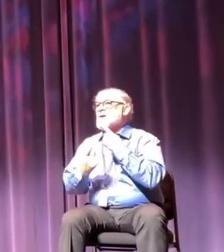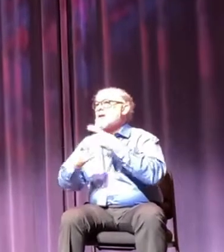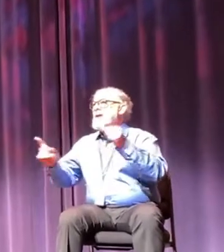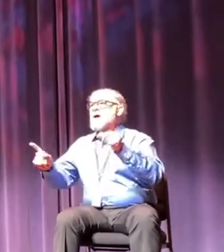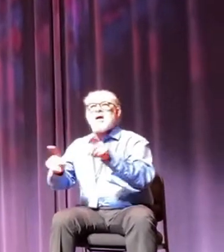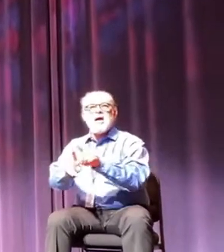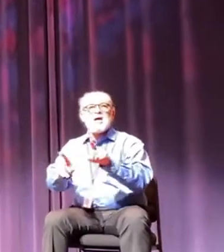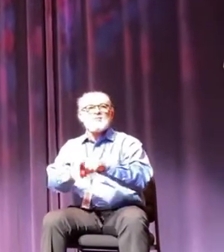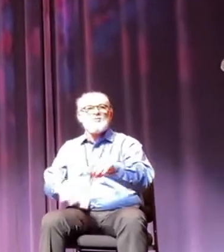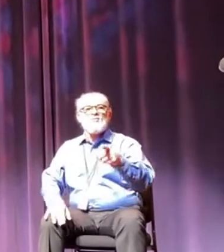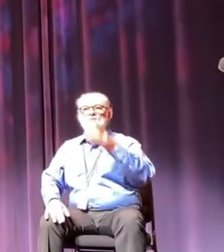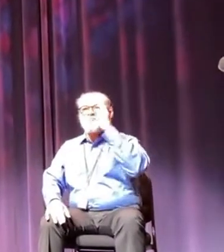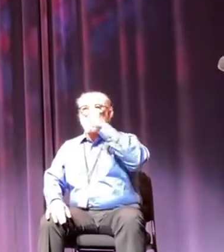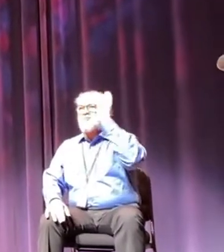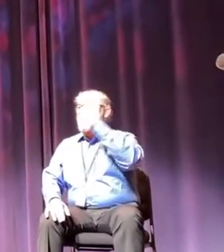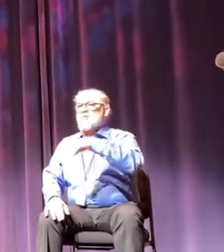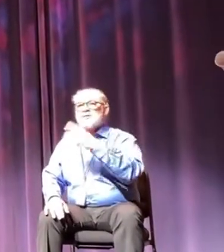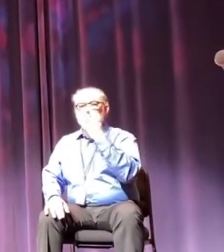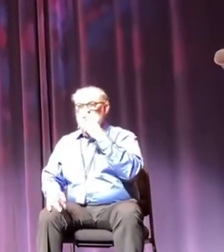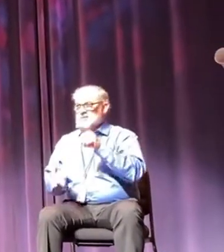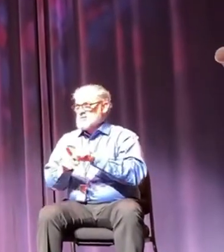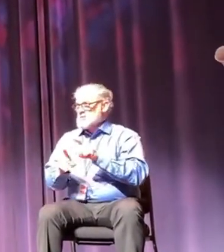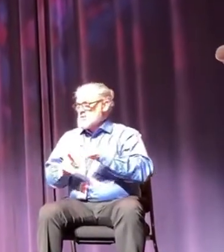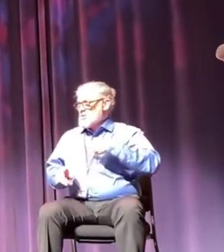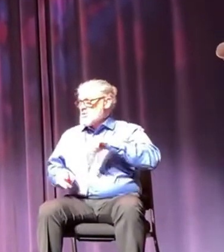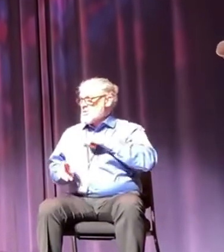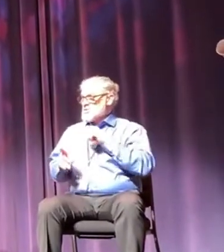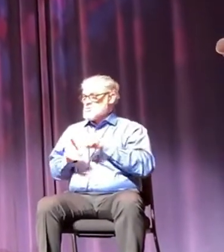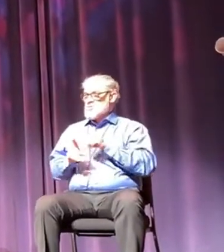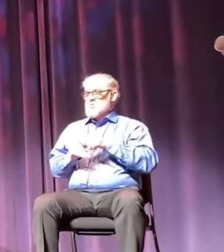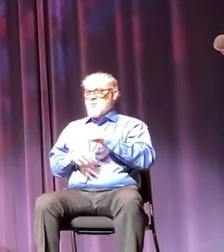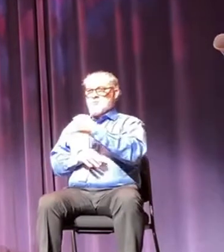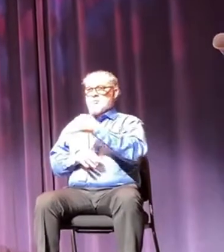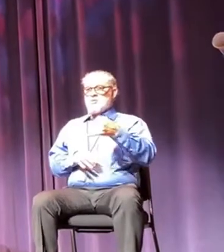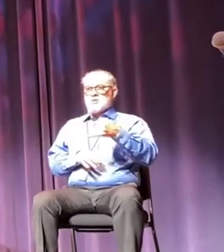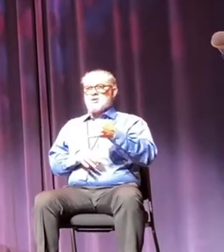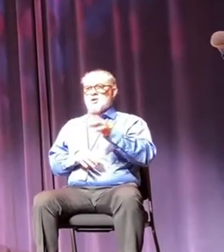As forthright, see also: bordering a river, a coastal crest.